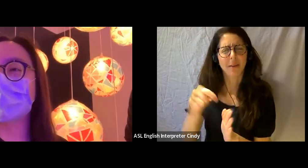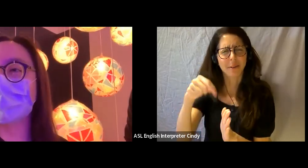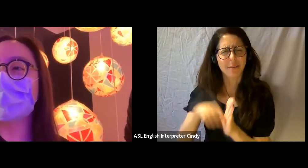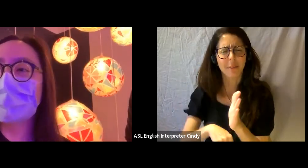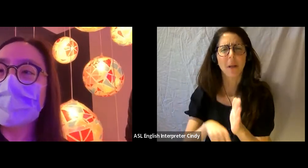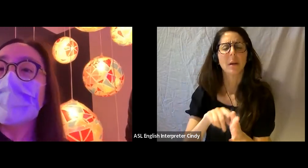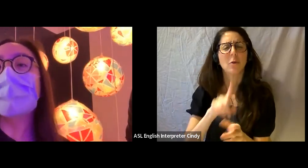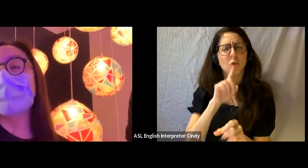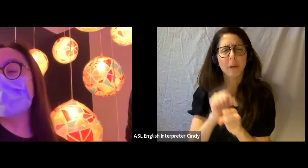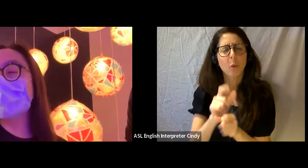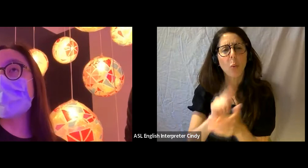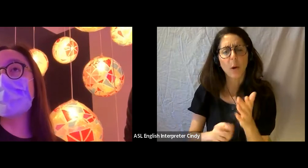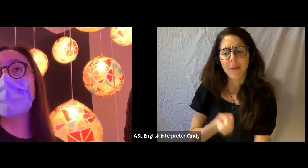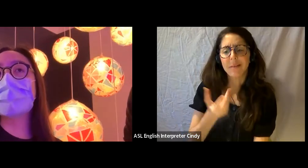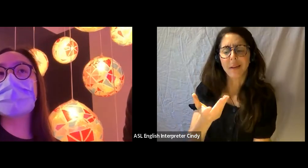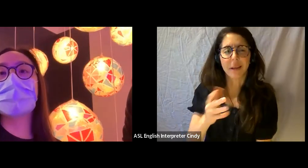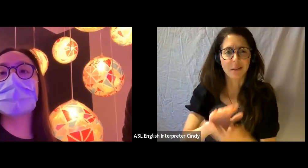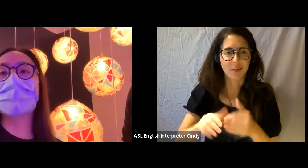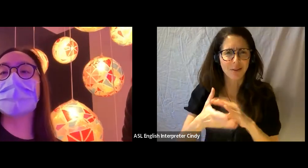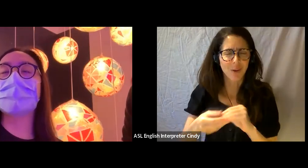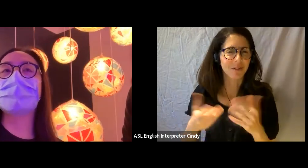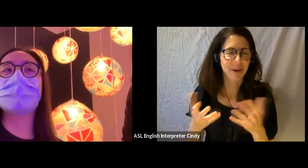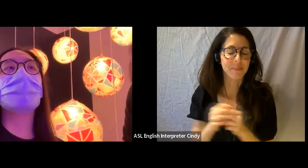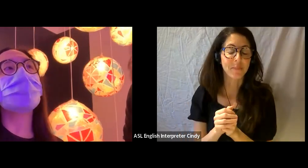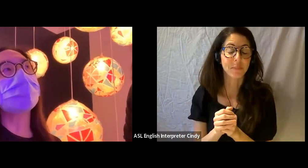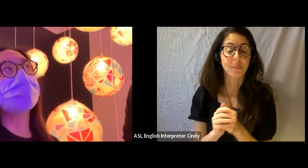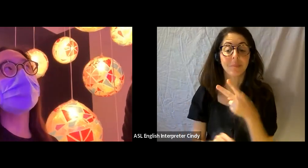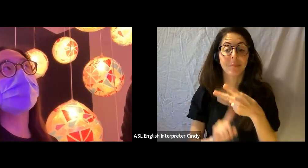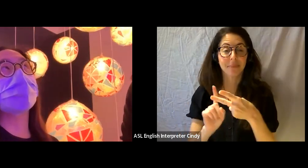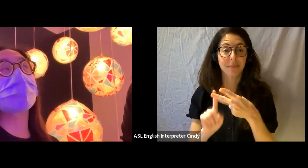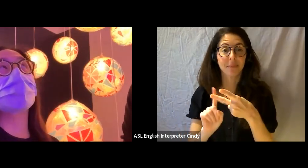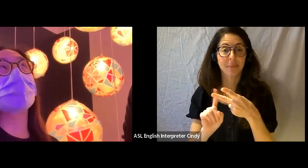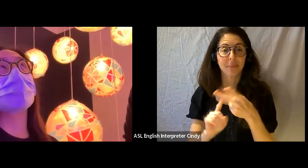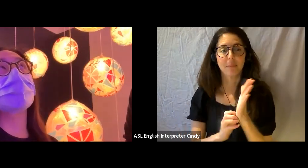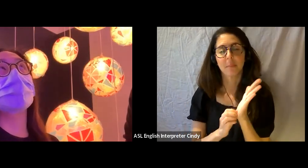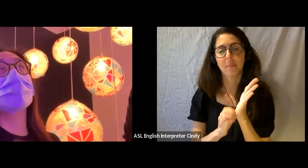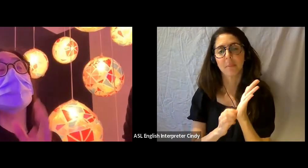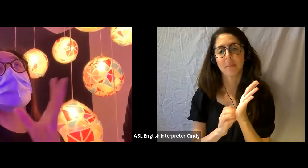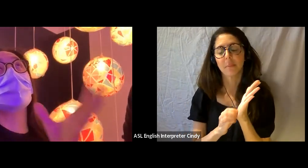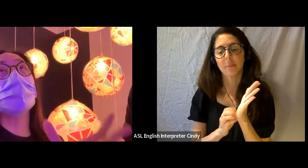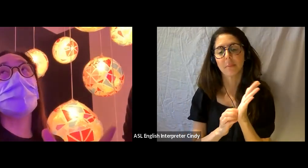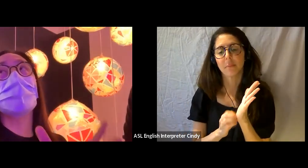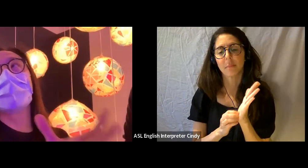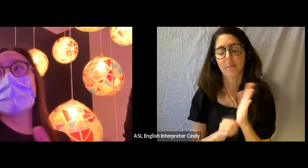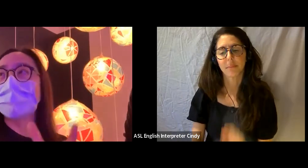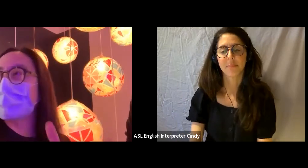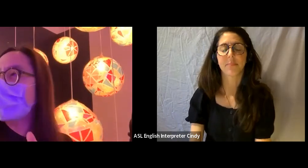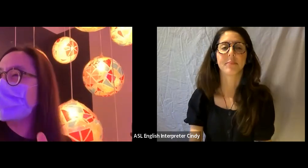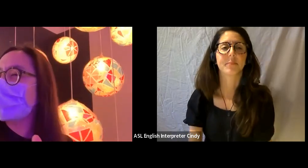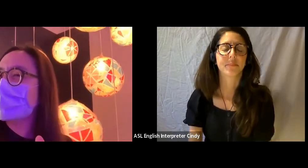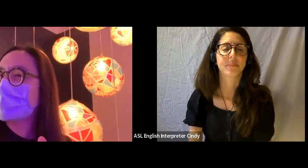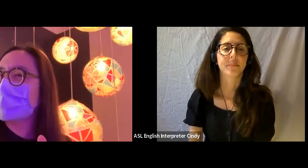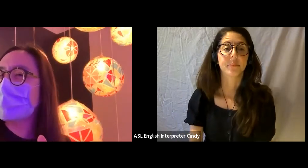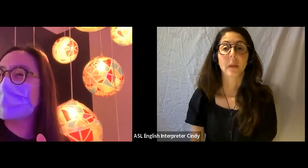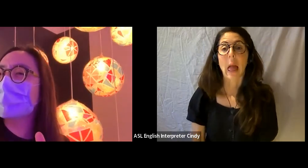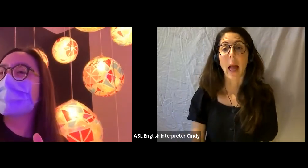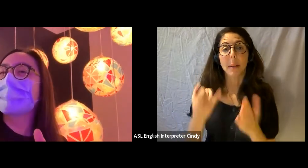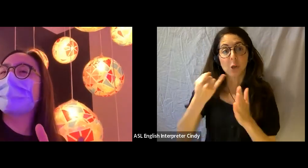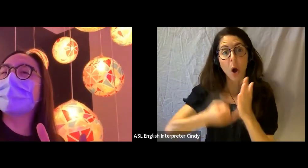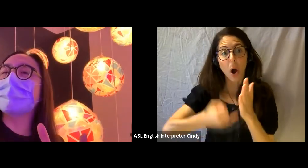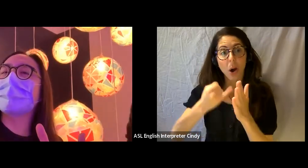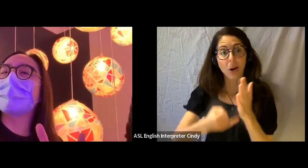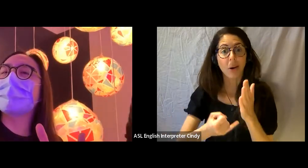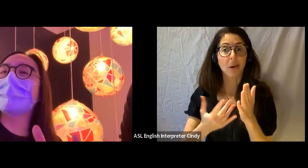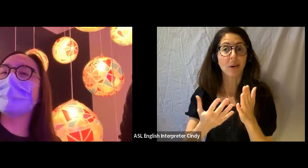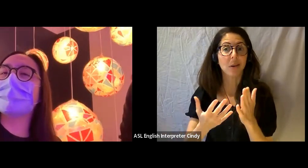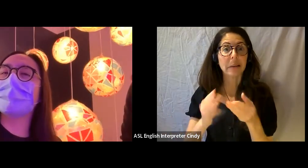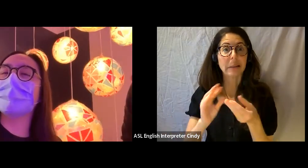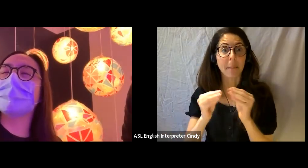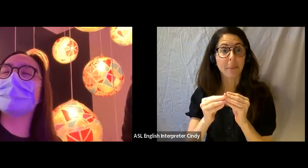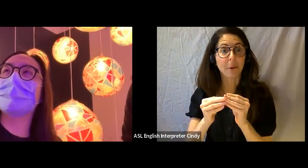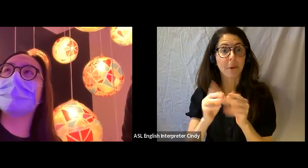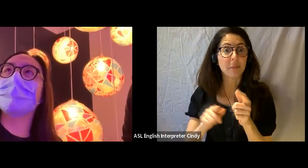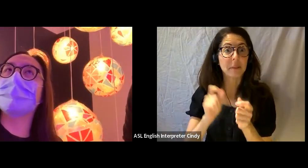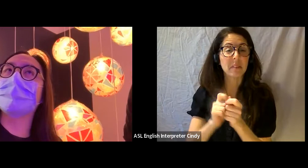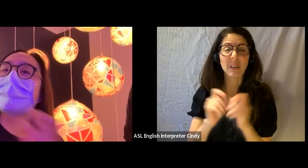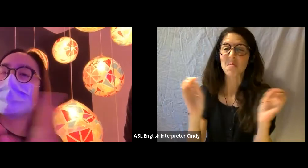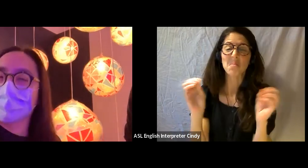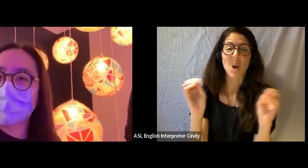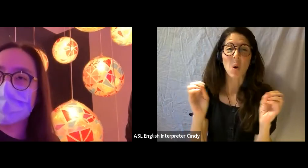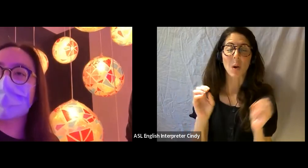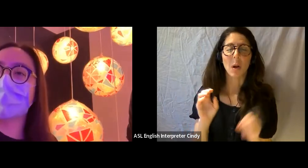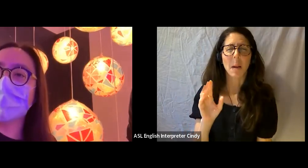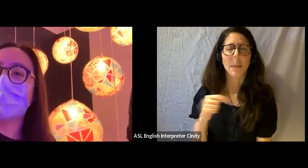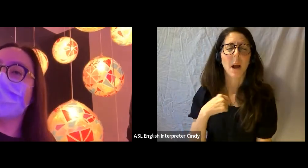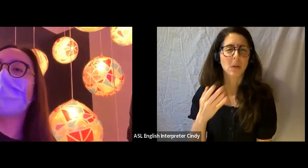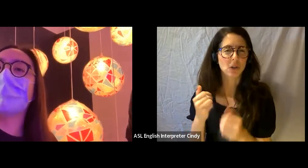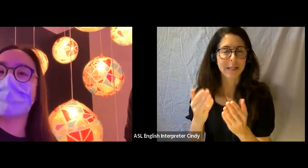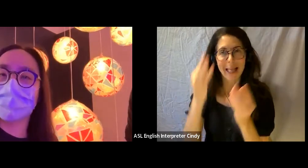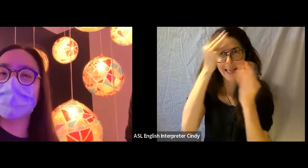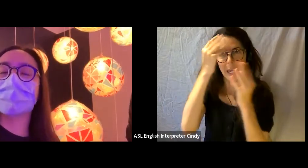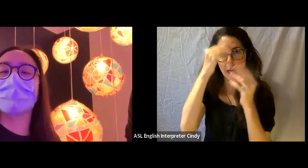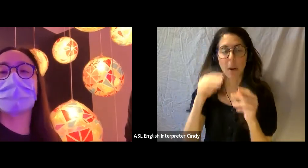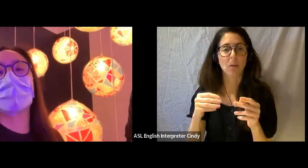And for the second question, there's really no limit to how many works can come in but think through the physical space, we want to make sure it's still accessible